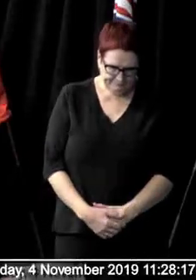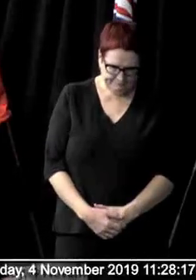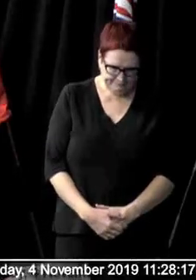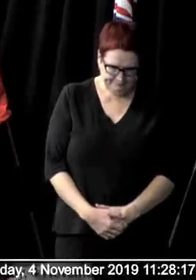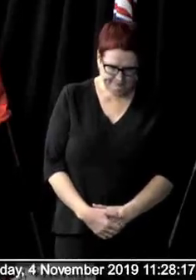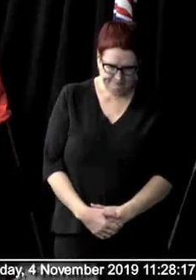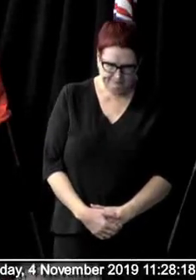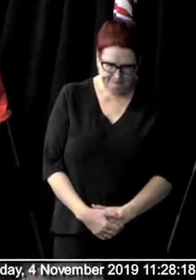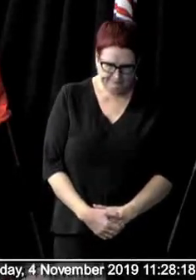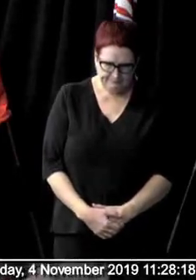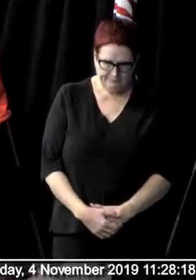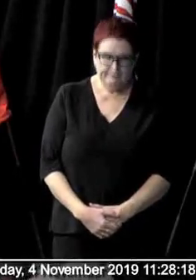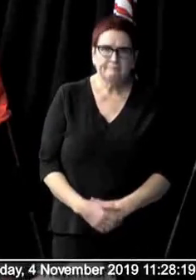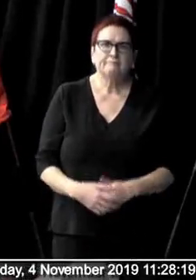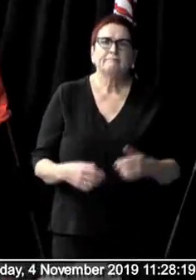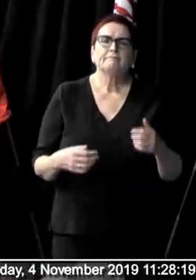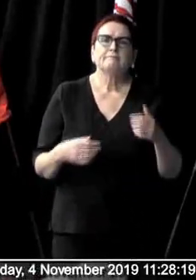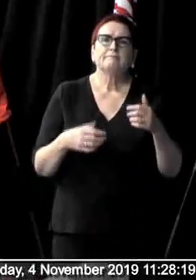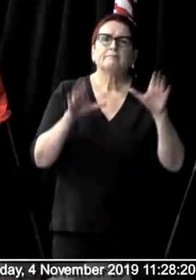The Commission is acutely aware of the incident which occurred at Heatley